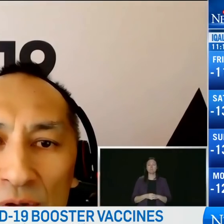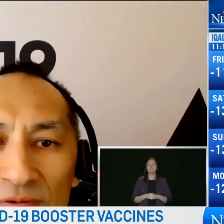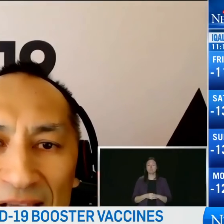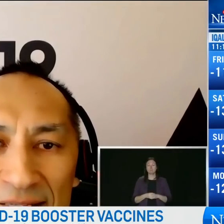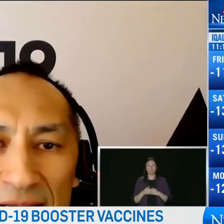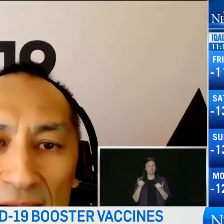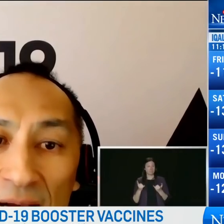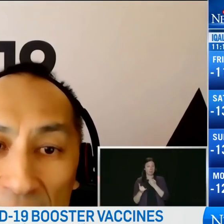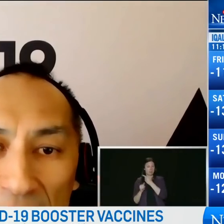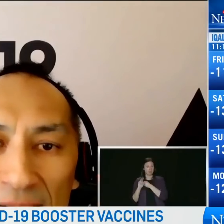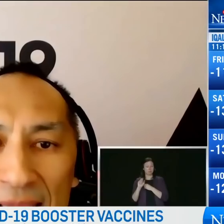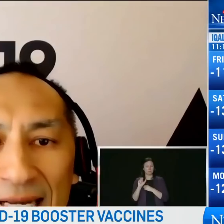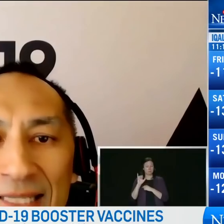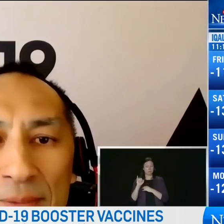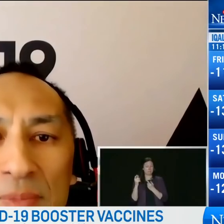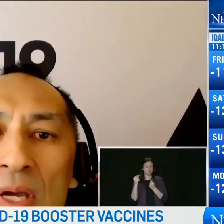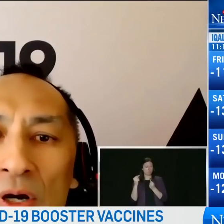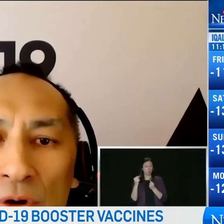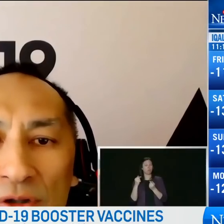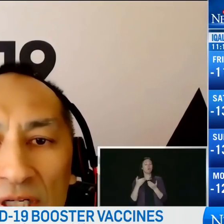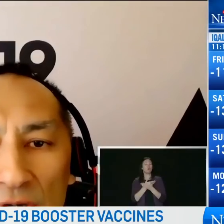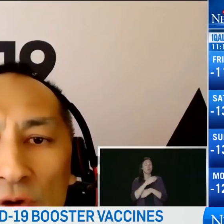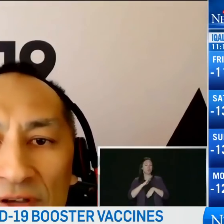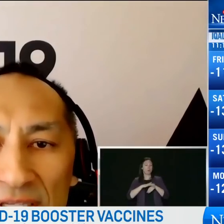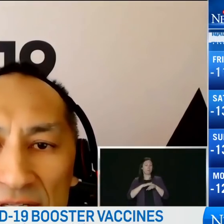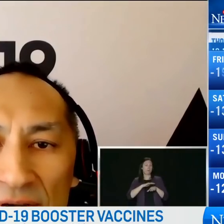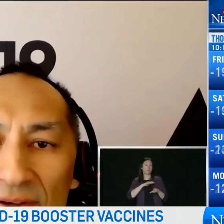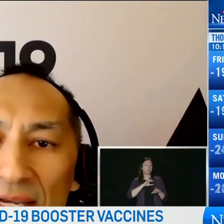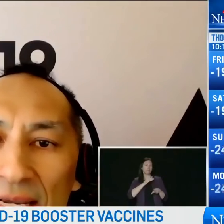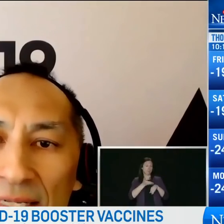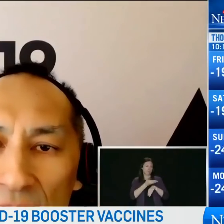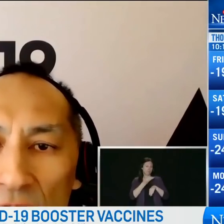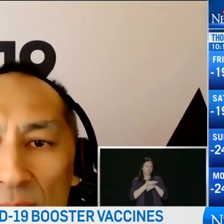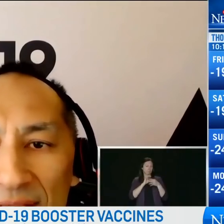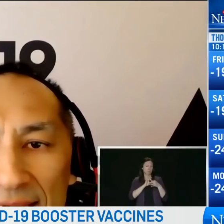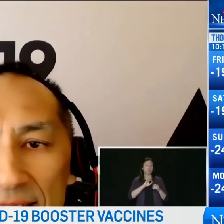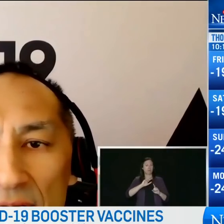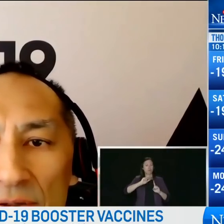VACCINATION PROGRAM.